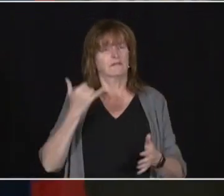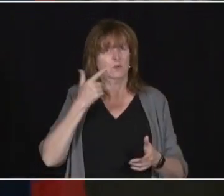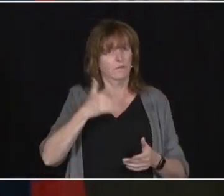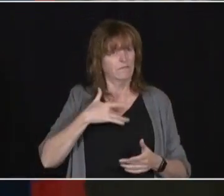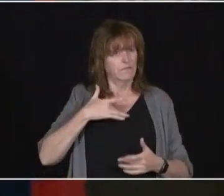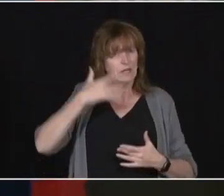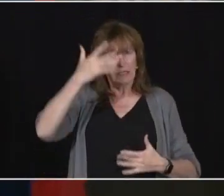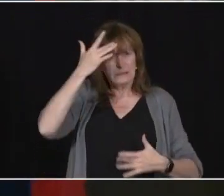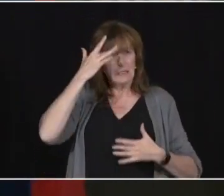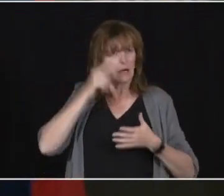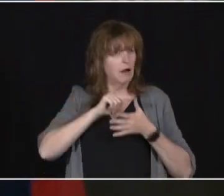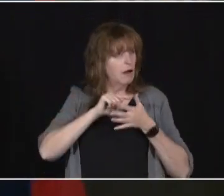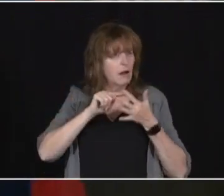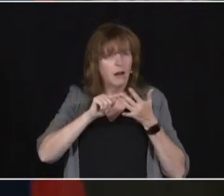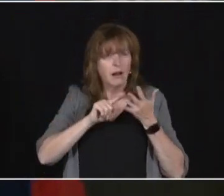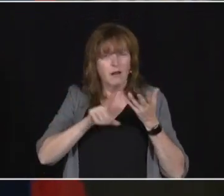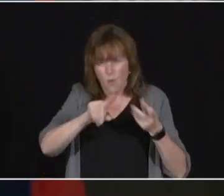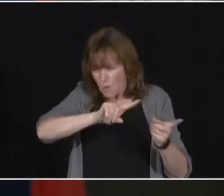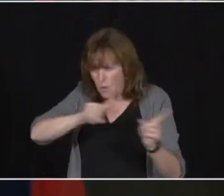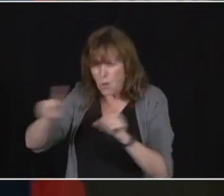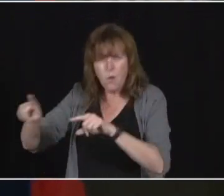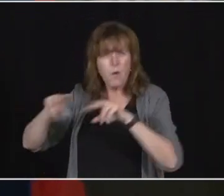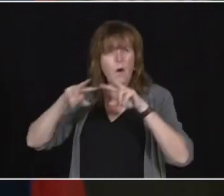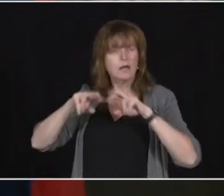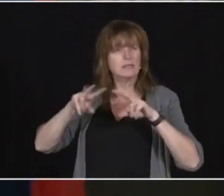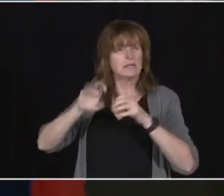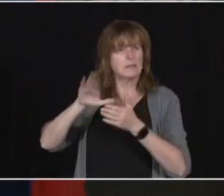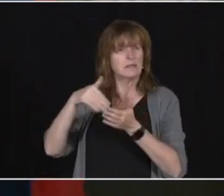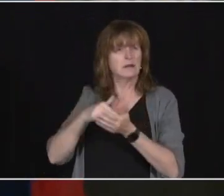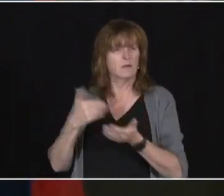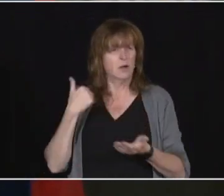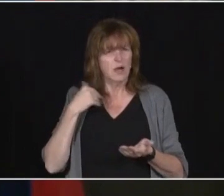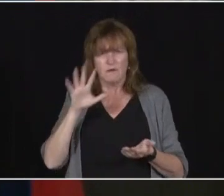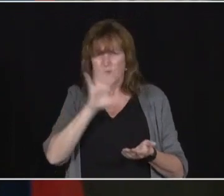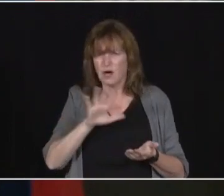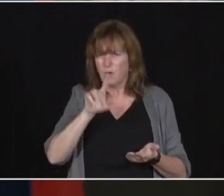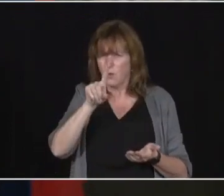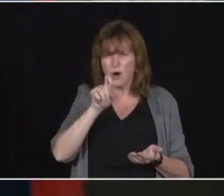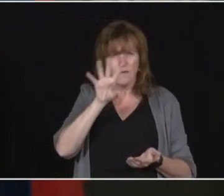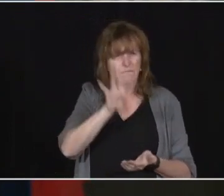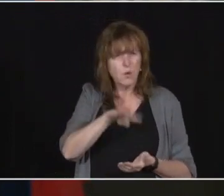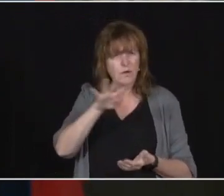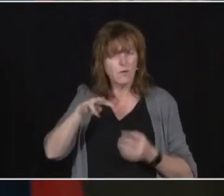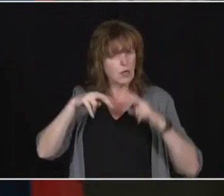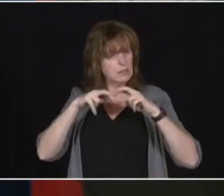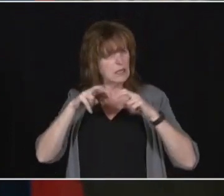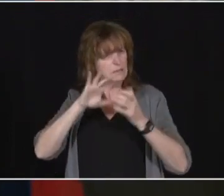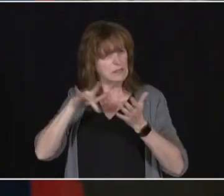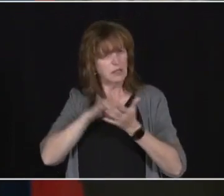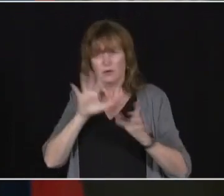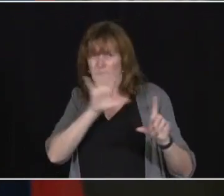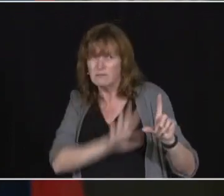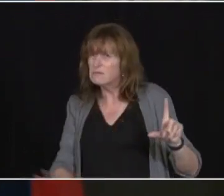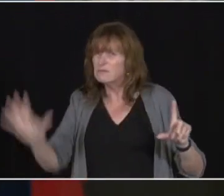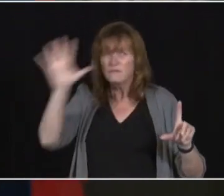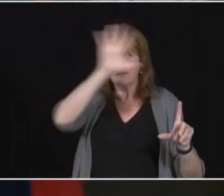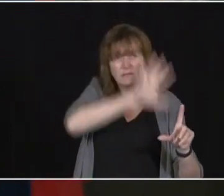a lot of us a set assessment centers. A lot around of the province. Go and get tested.